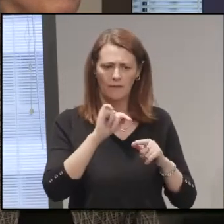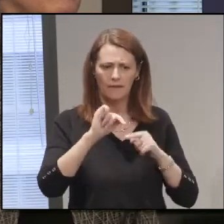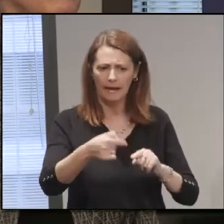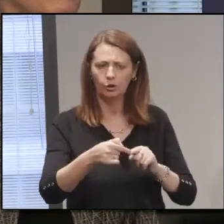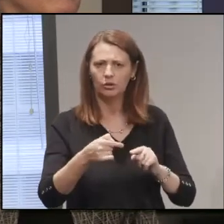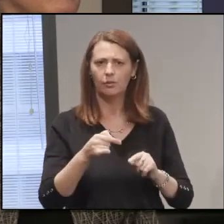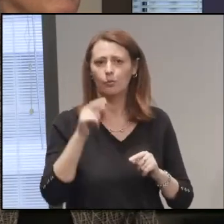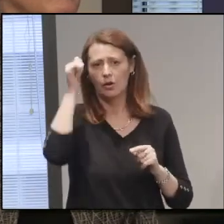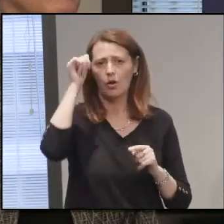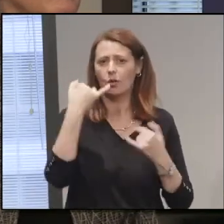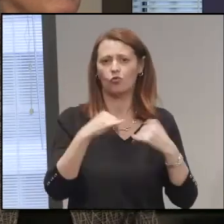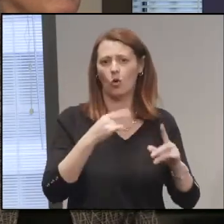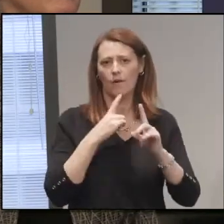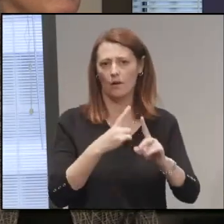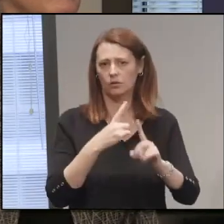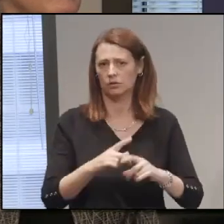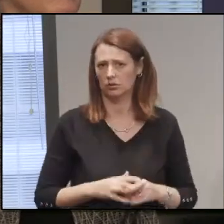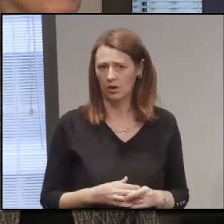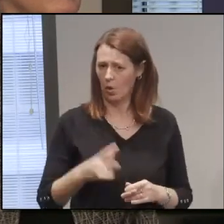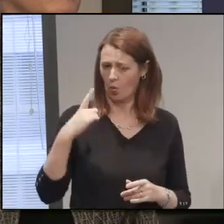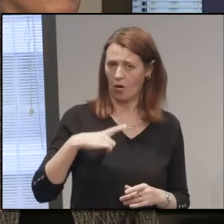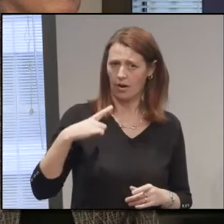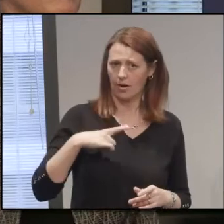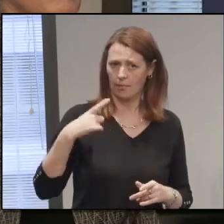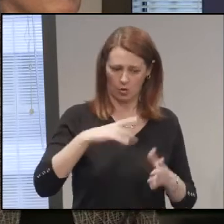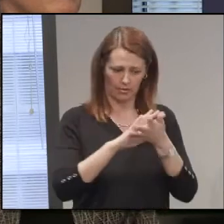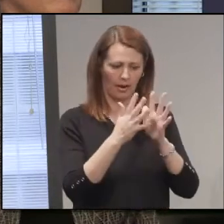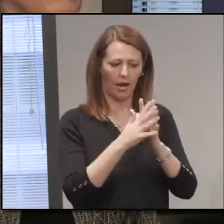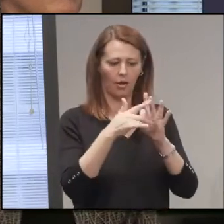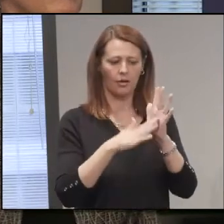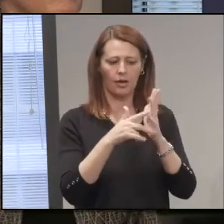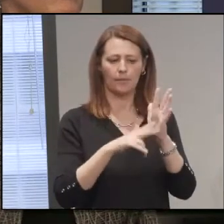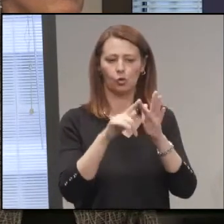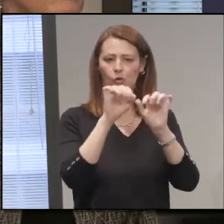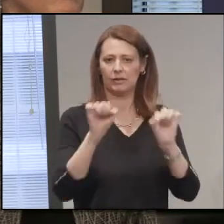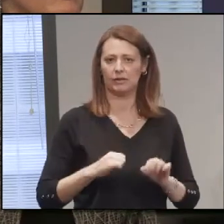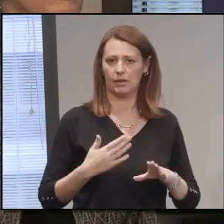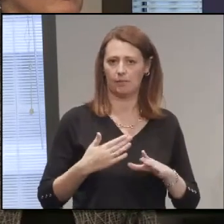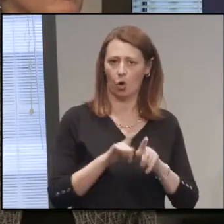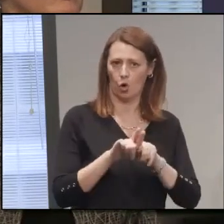advice and that's because of the way the immune system learns. The immune system is immature at